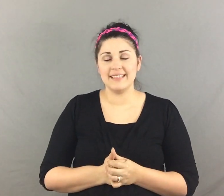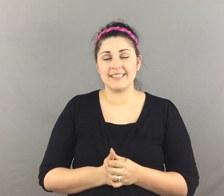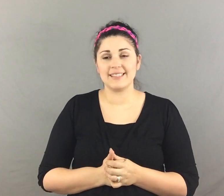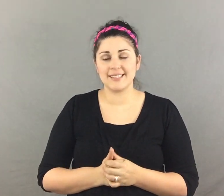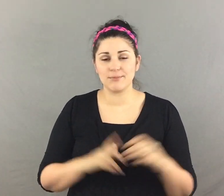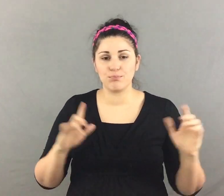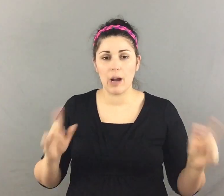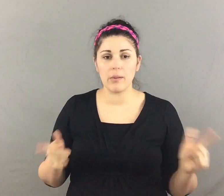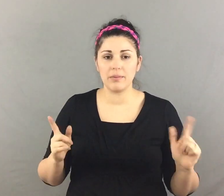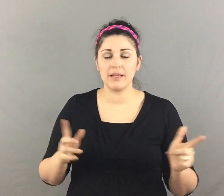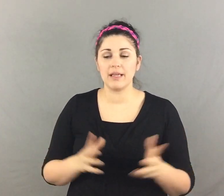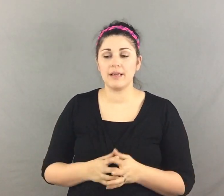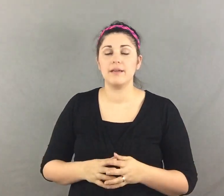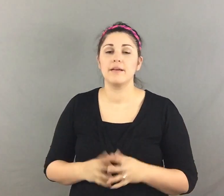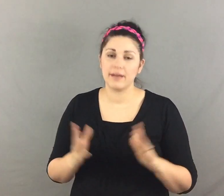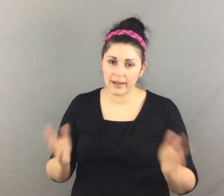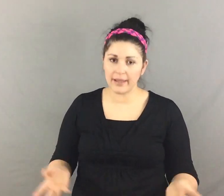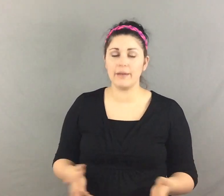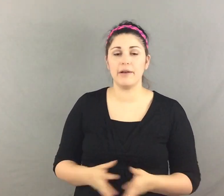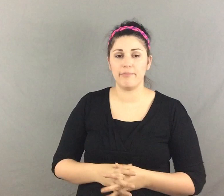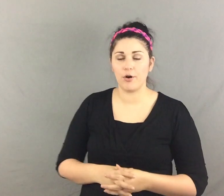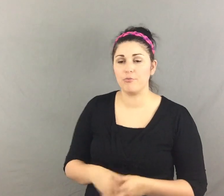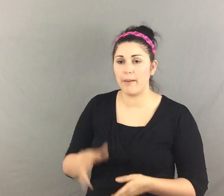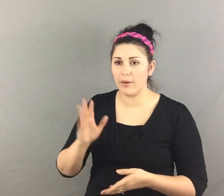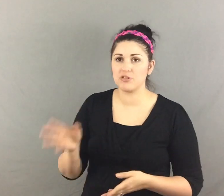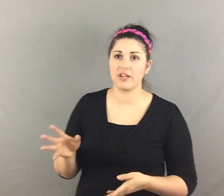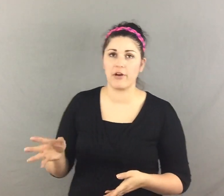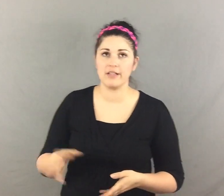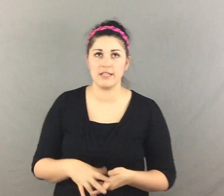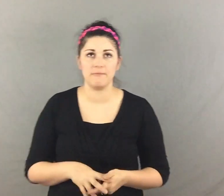It's probably a little bit of both, but mostly crazy.